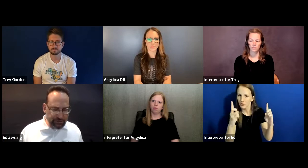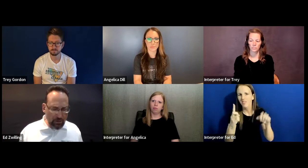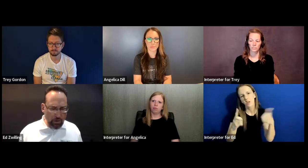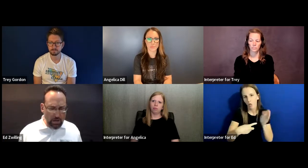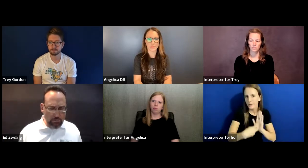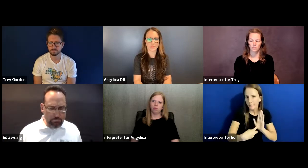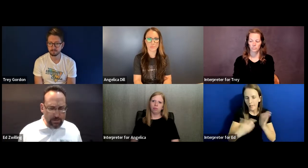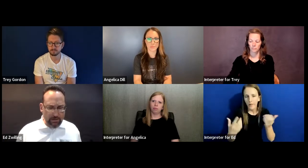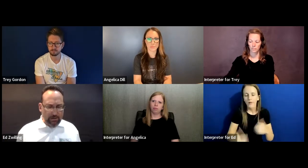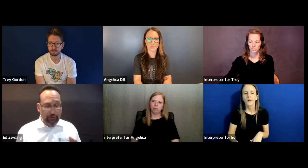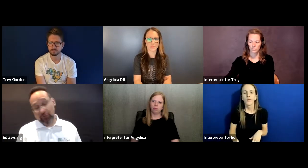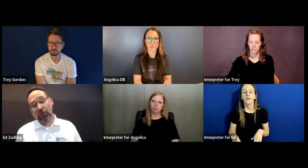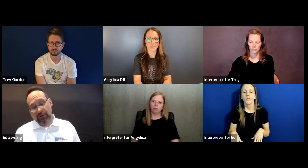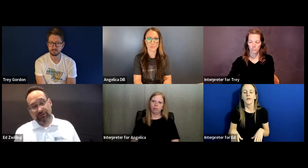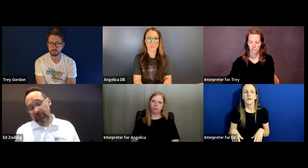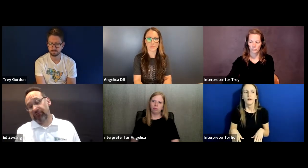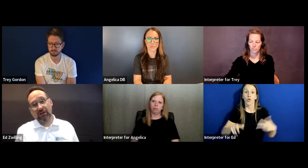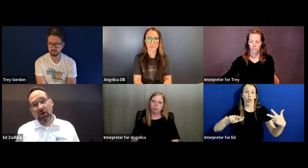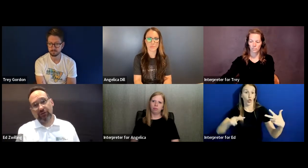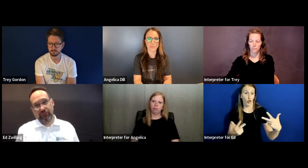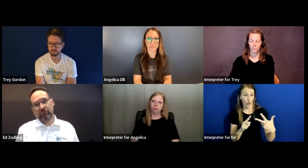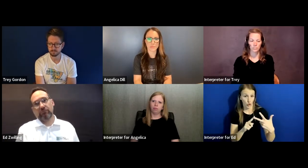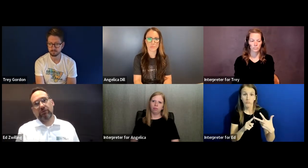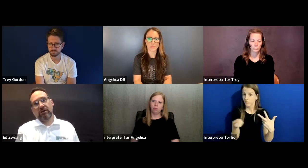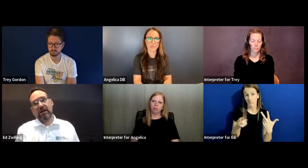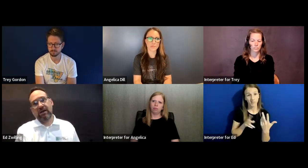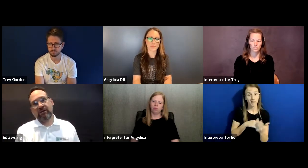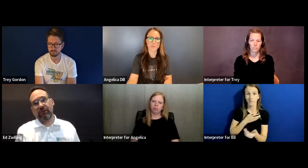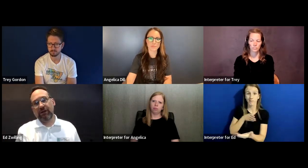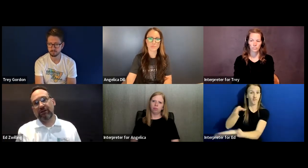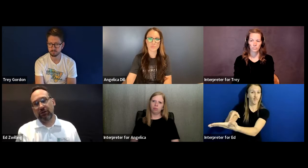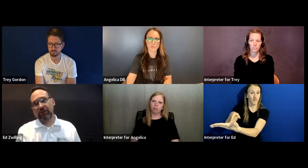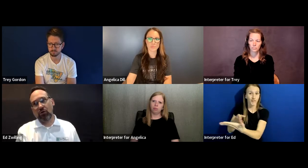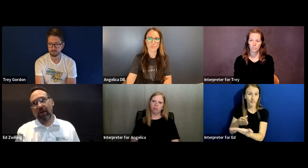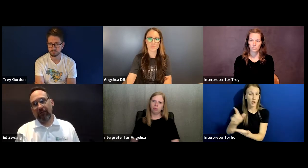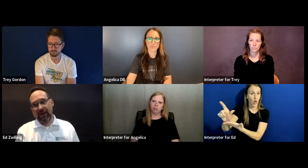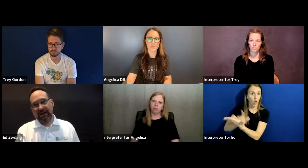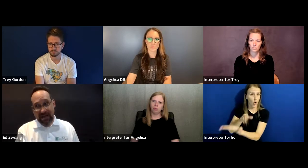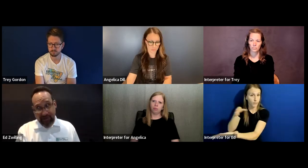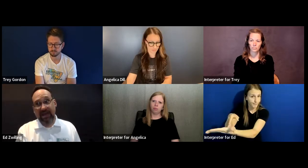so um the third is you can file a lawsuit and the thing to know about that and i have had